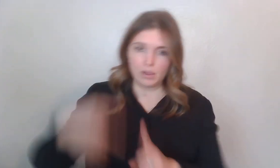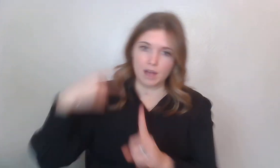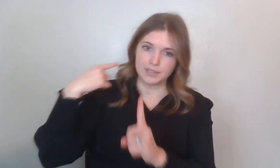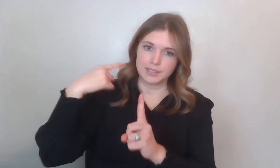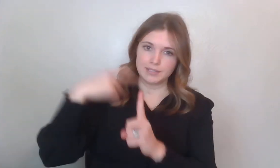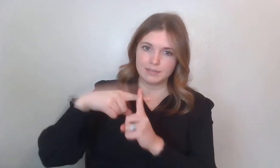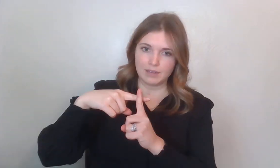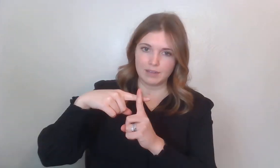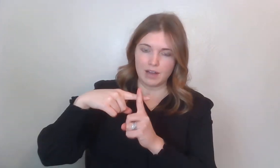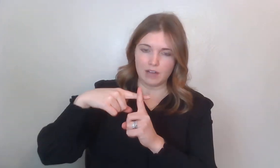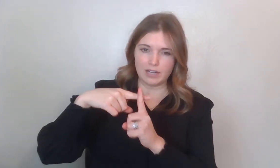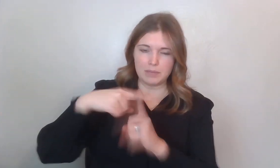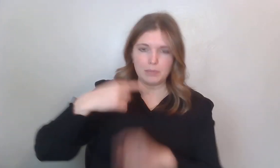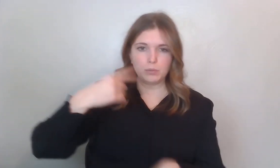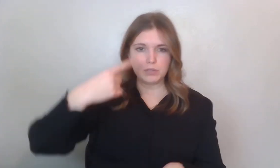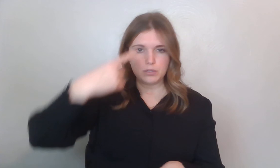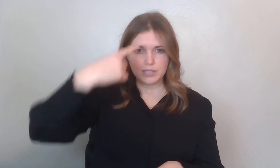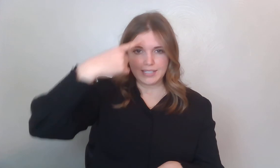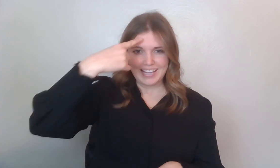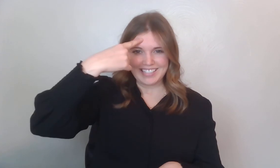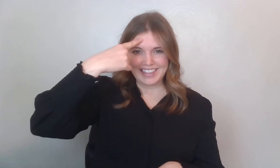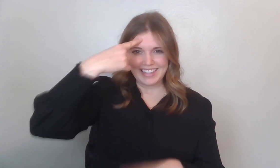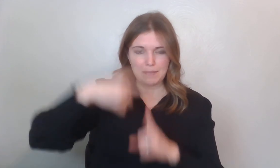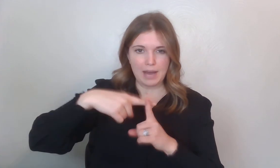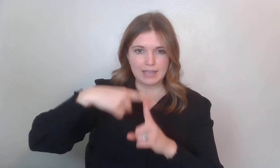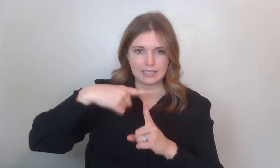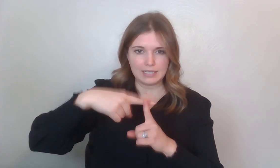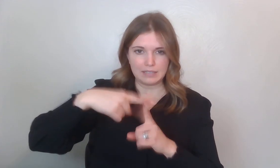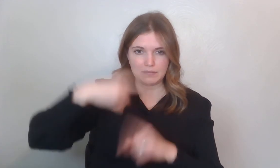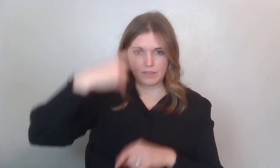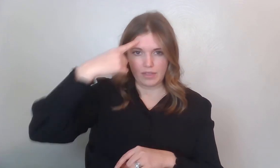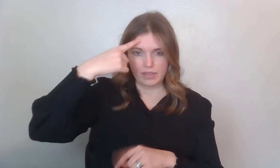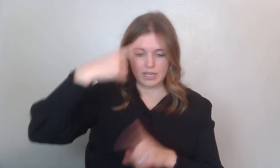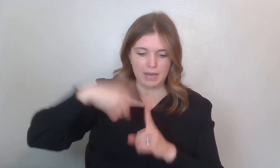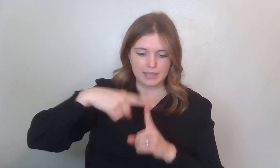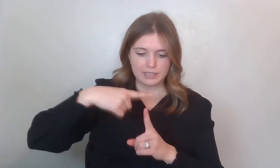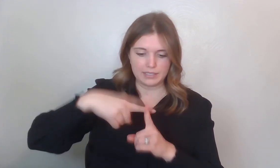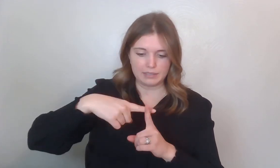PLUS A lot of people will use this as think positive, think positive